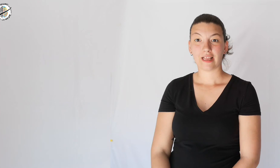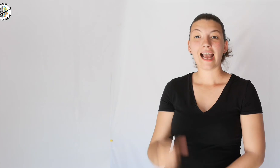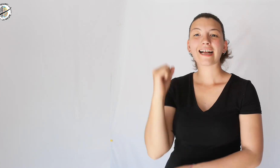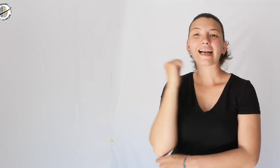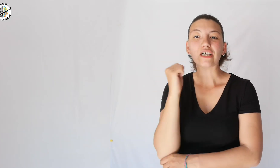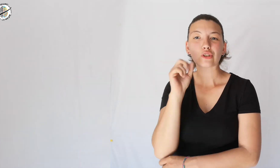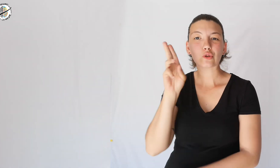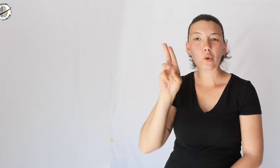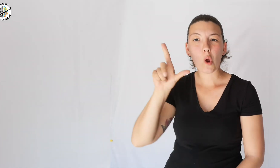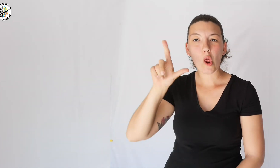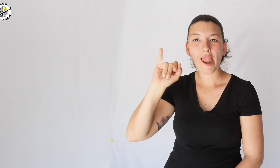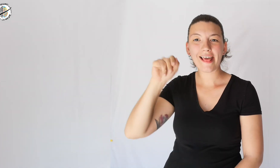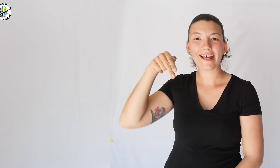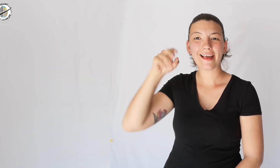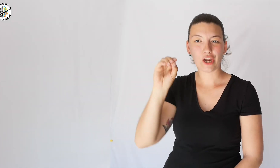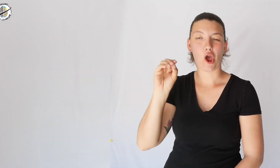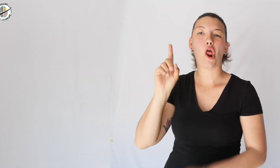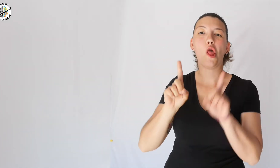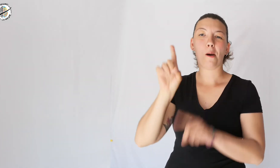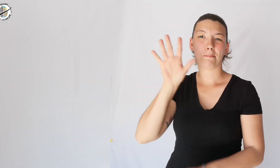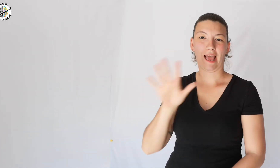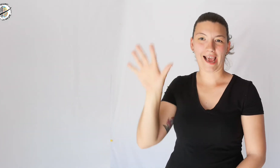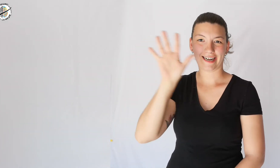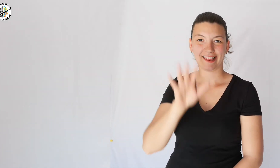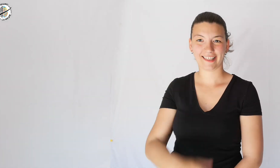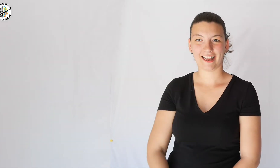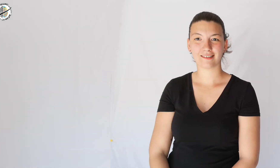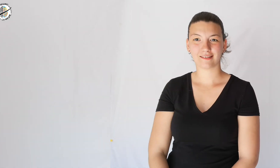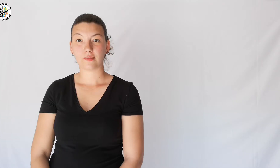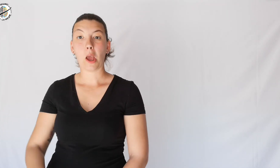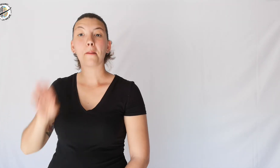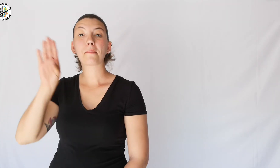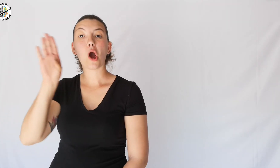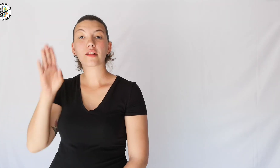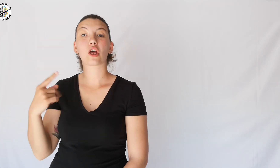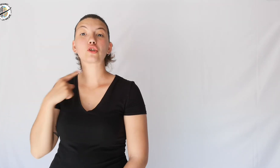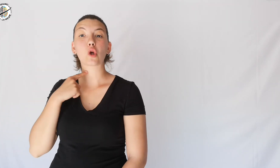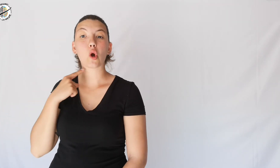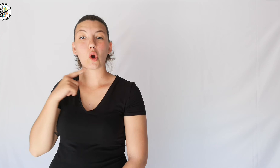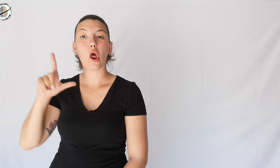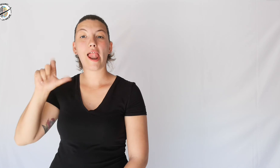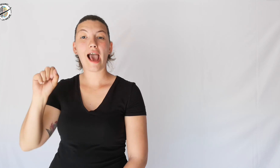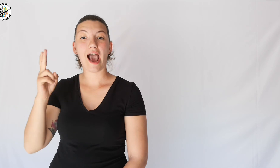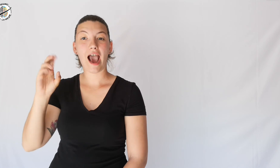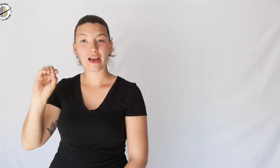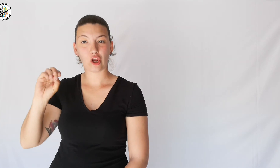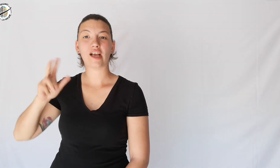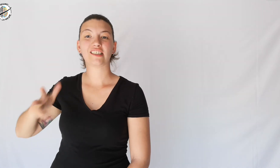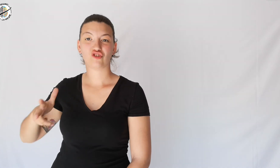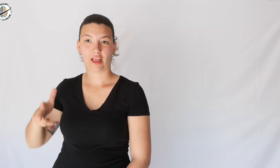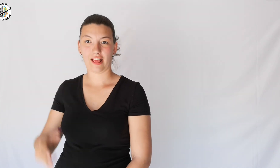Cazzulino, Lombardy. Monte Zoccolaro, Sicily.